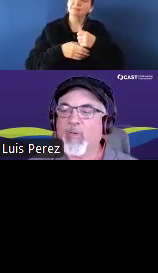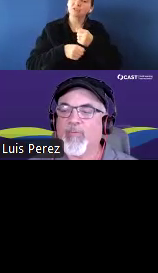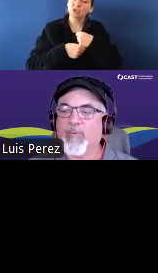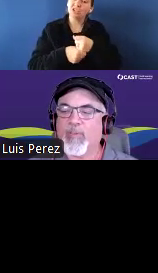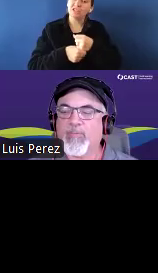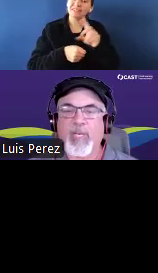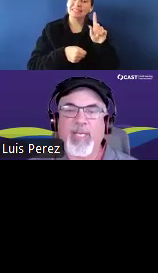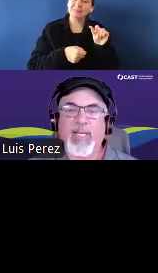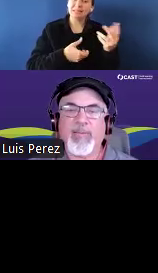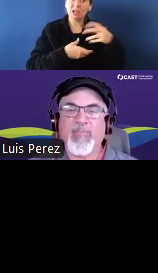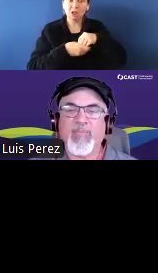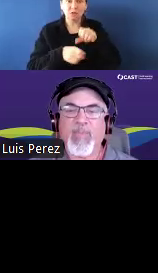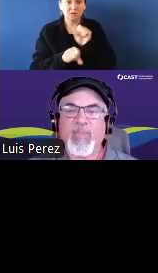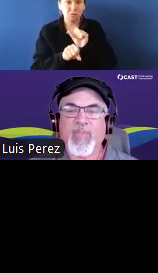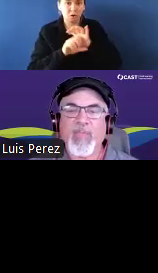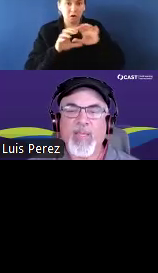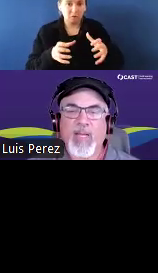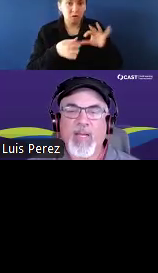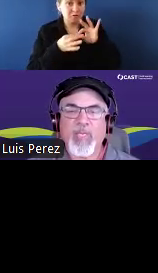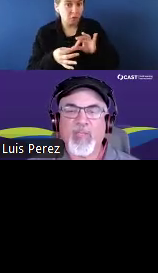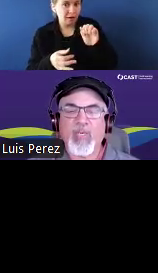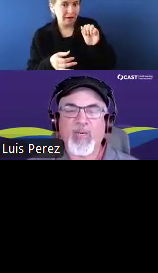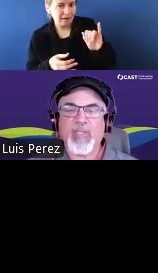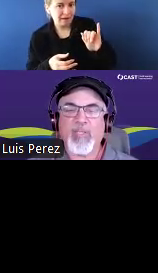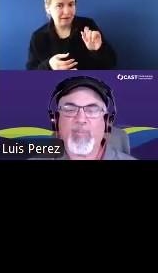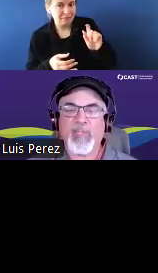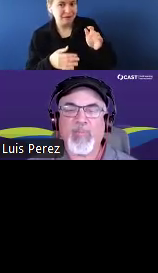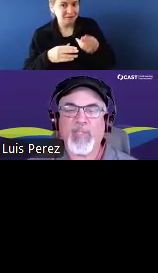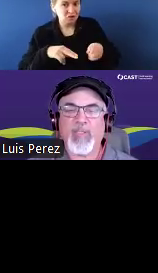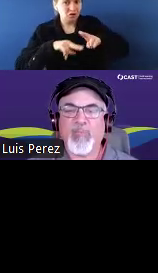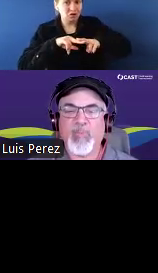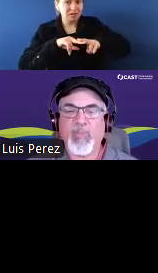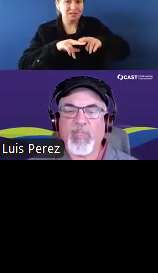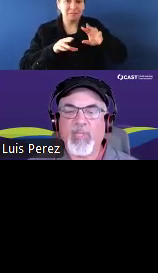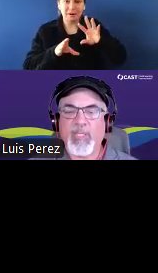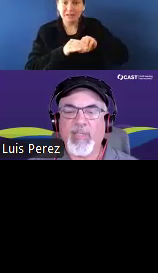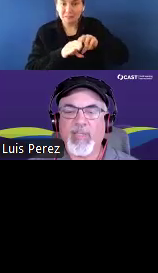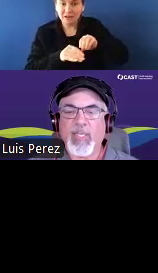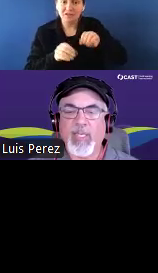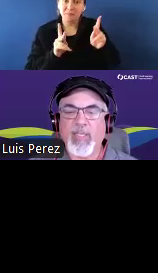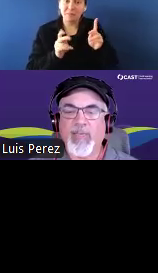workforce for AI. We need to increase the participation of people with disabilities in the